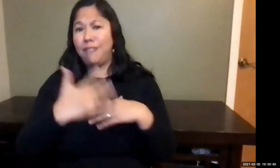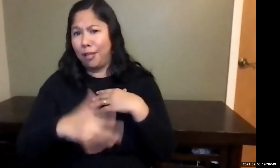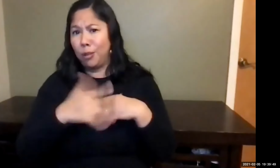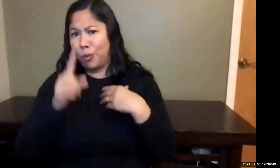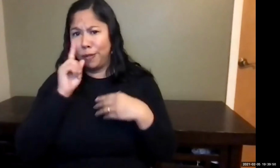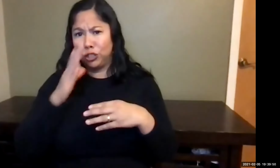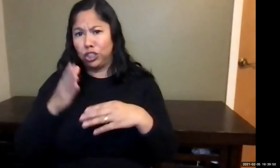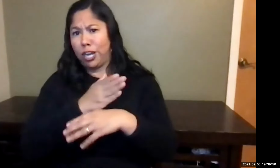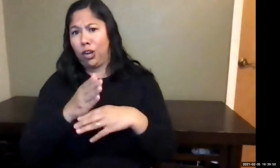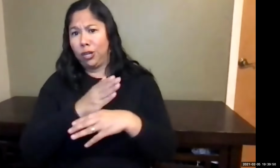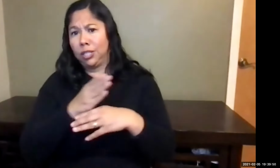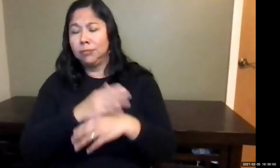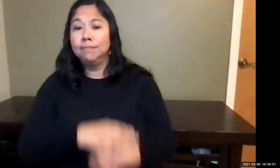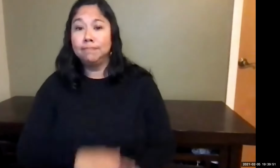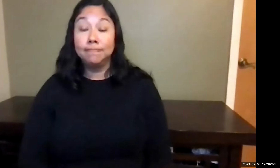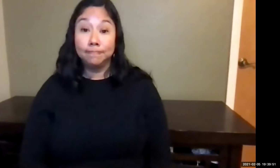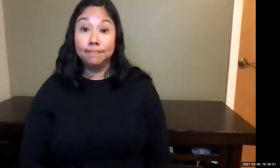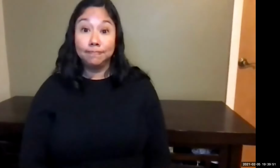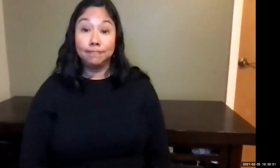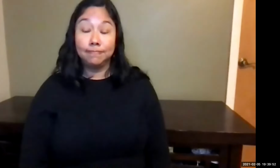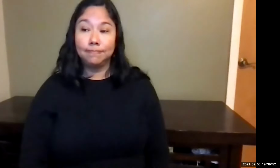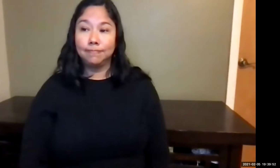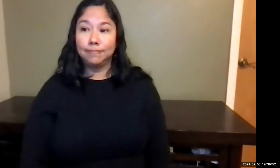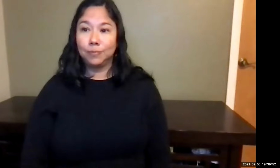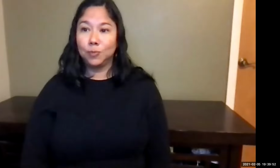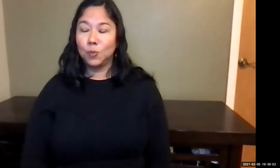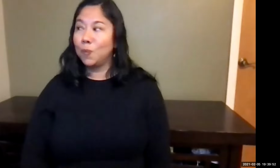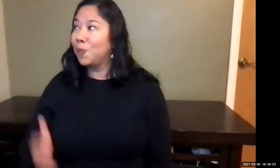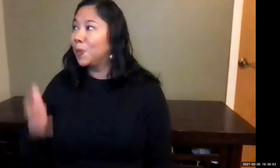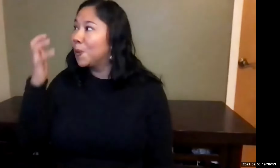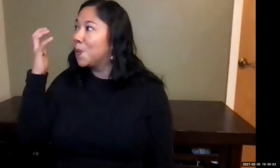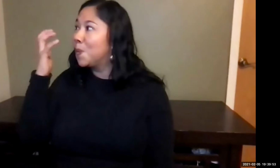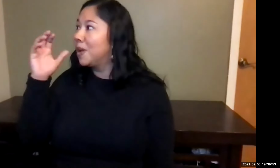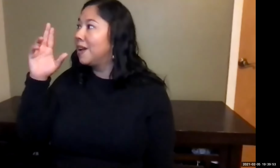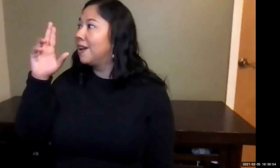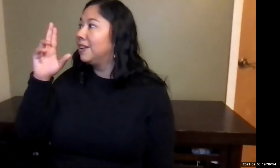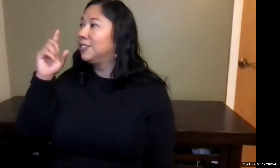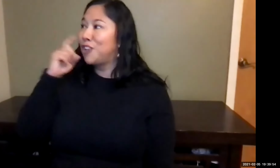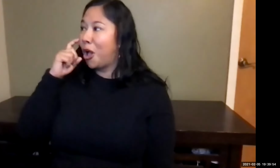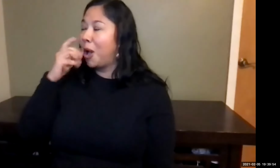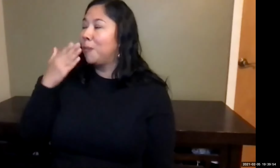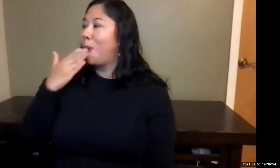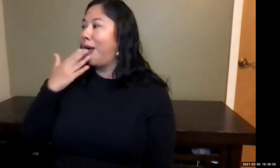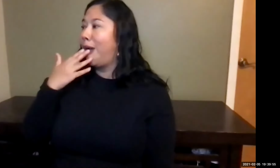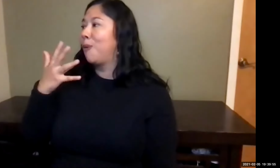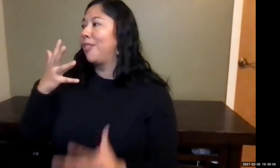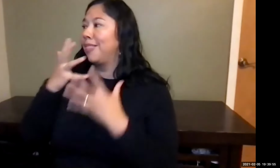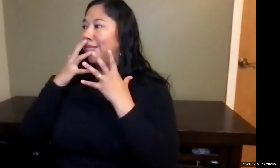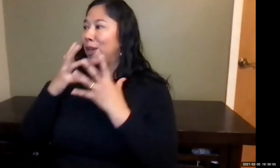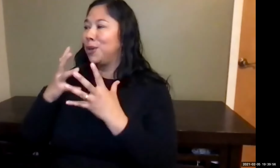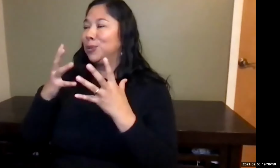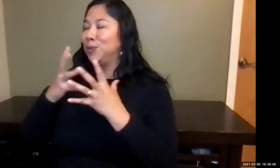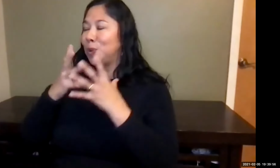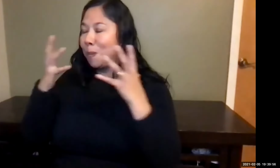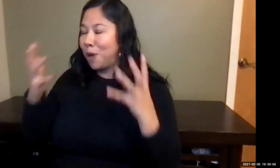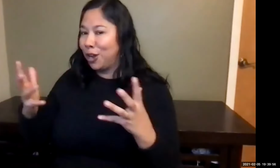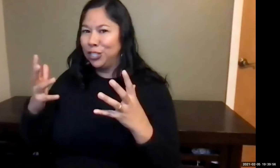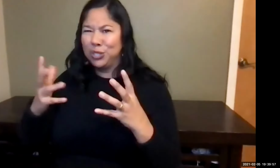Wow, thank you so much Dr. Sayone, that was a very thorough presentation.